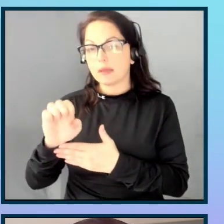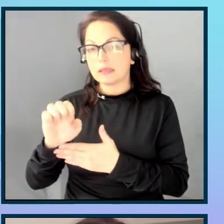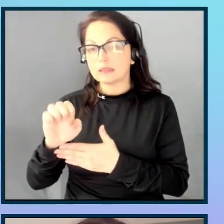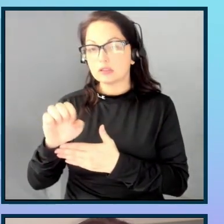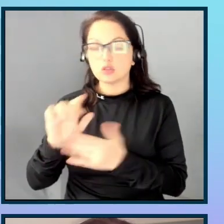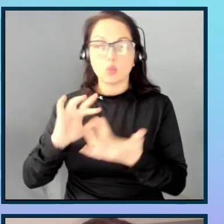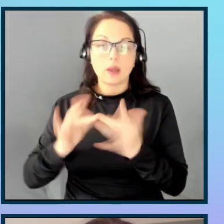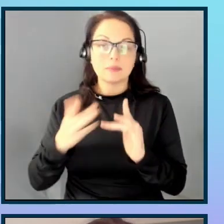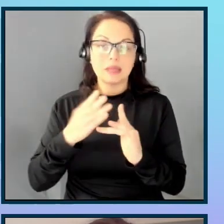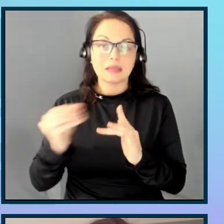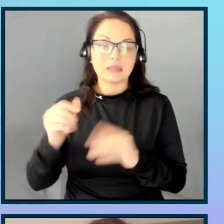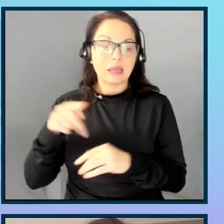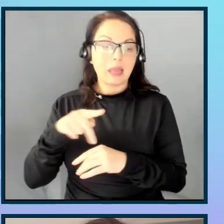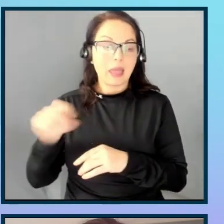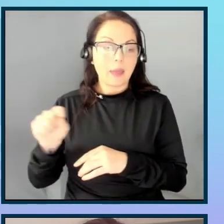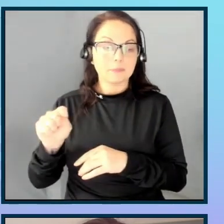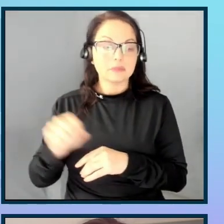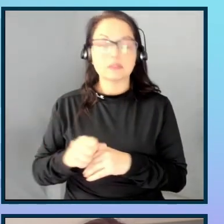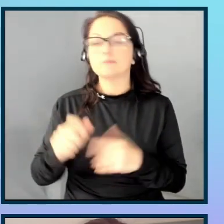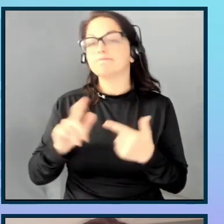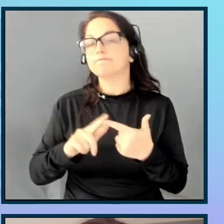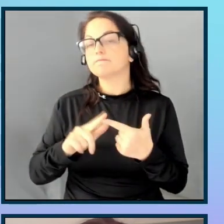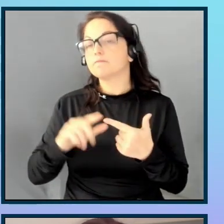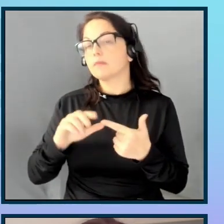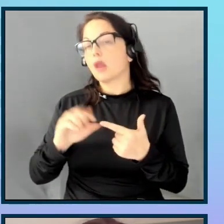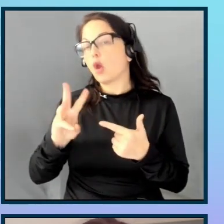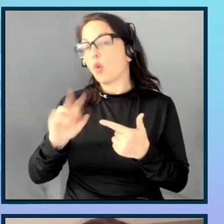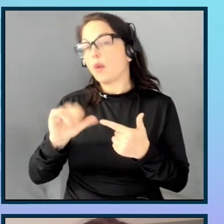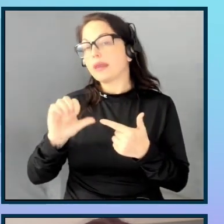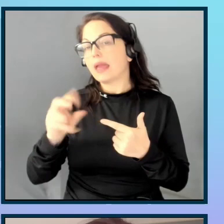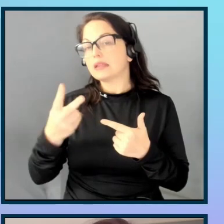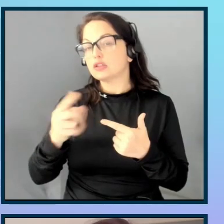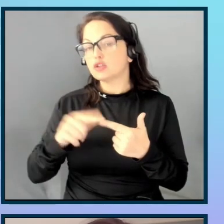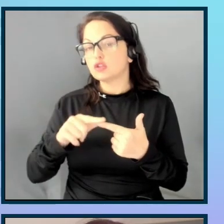WCAG 2 conformance model only works for individual pages.